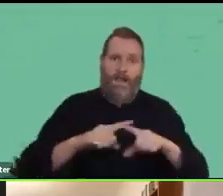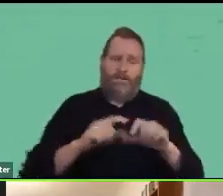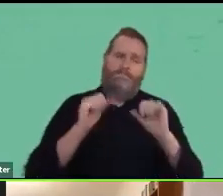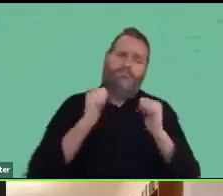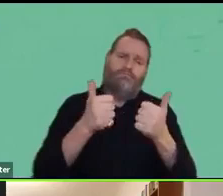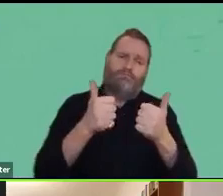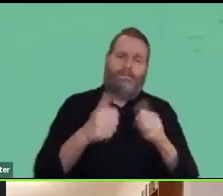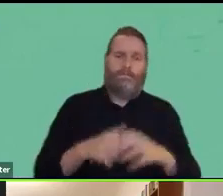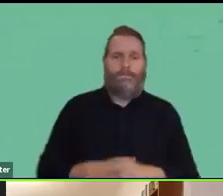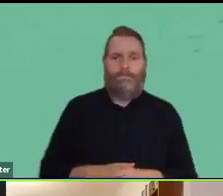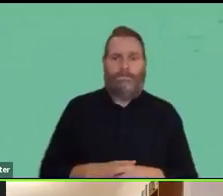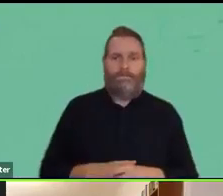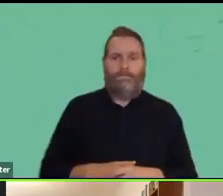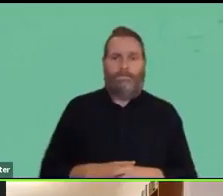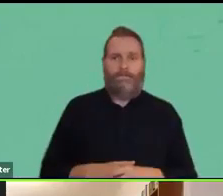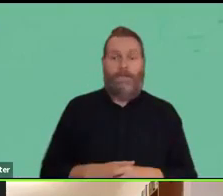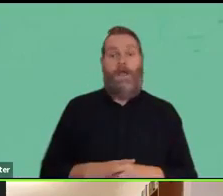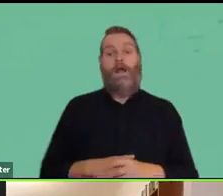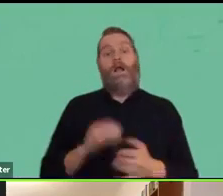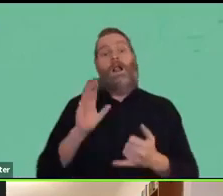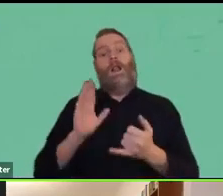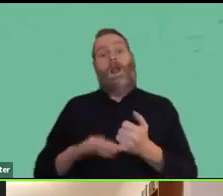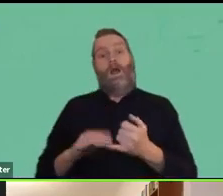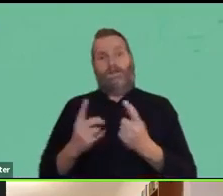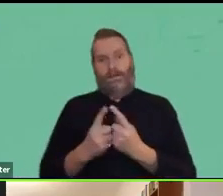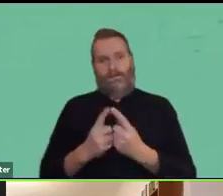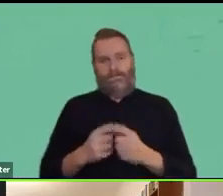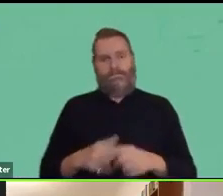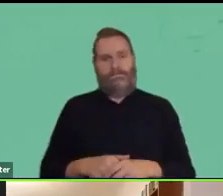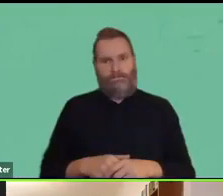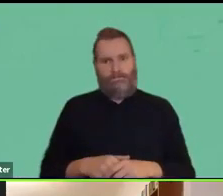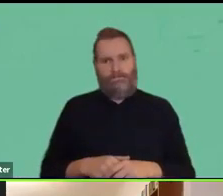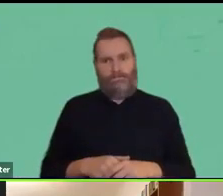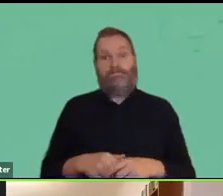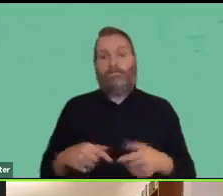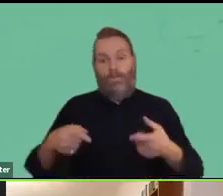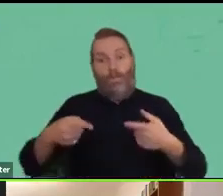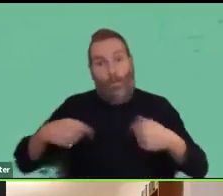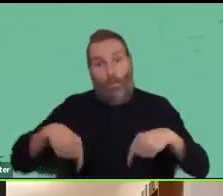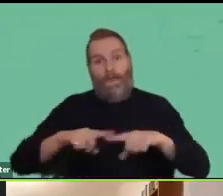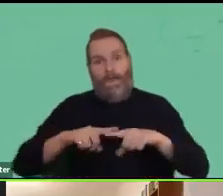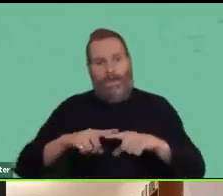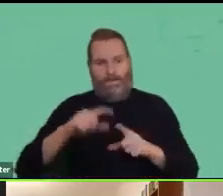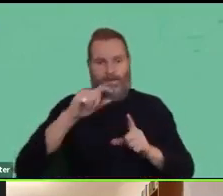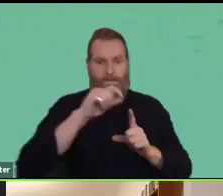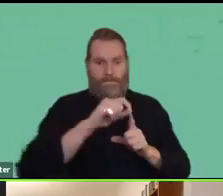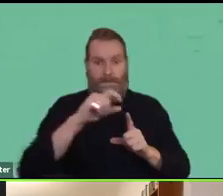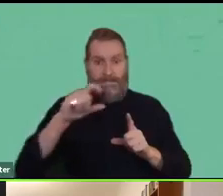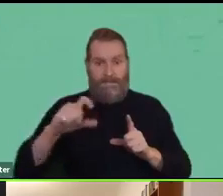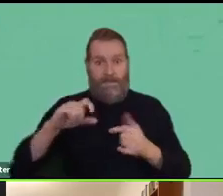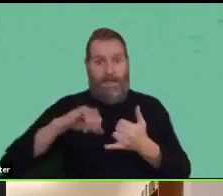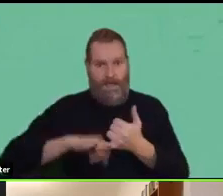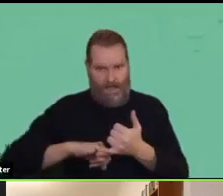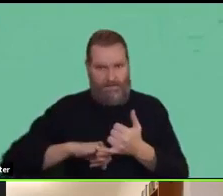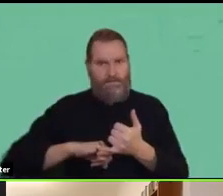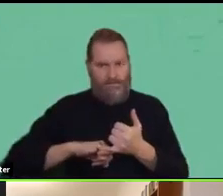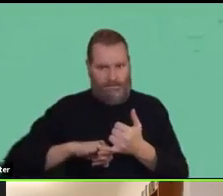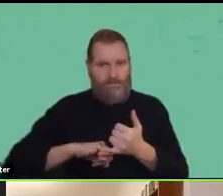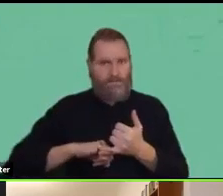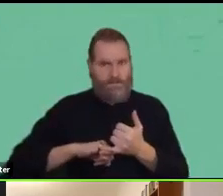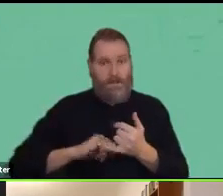and to to just finish by saying that we still want when we started today we're still hoping